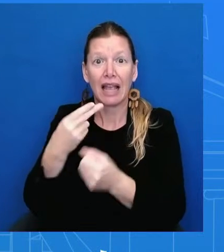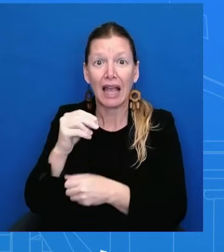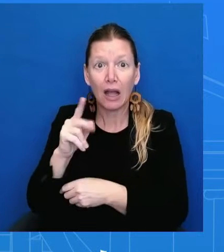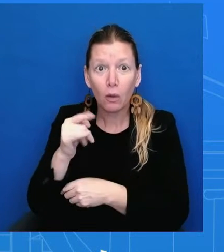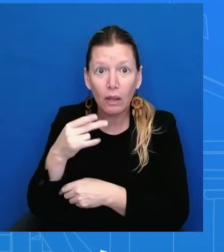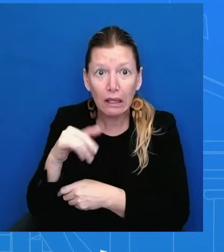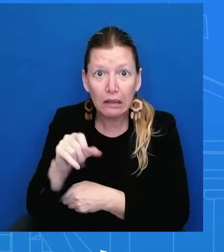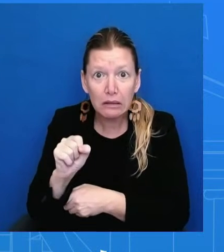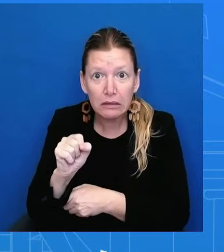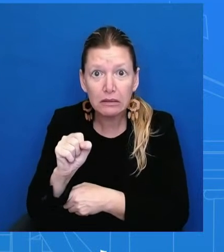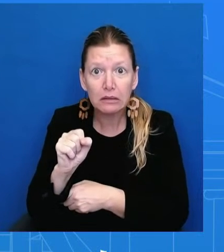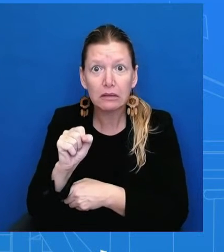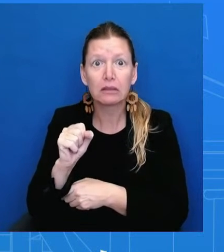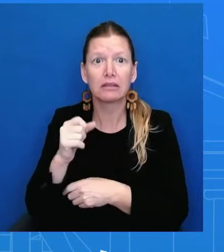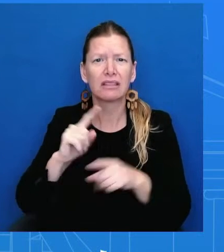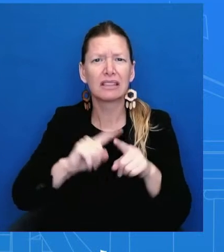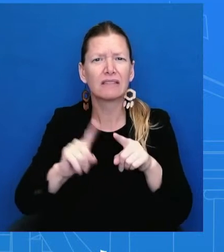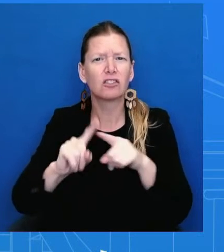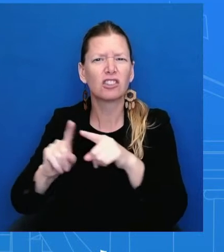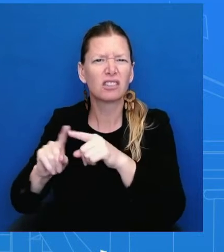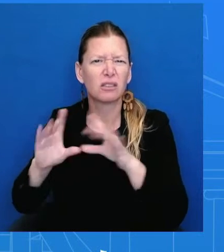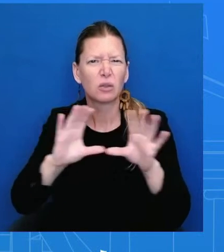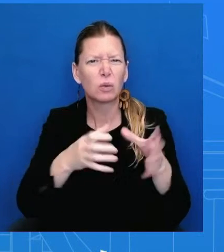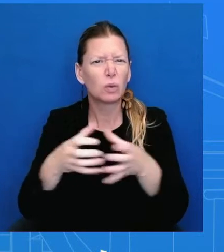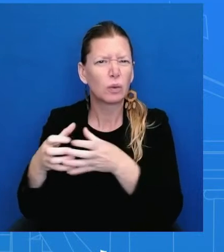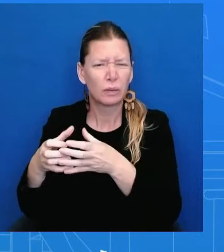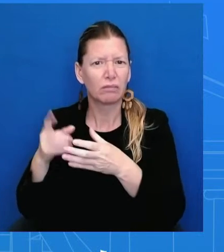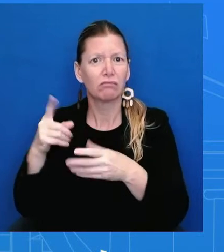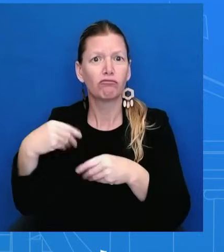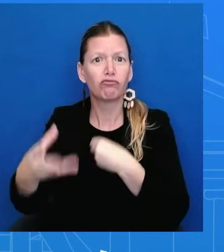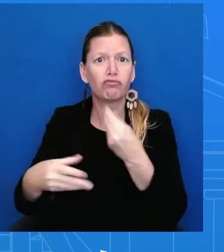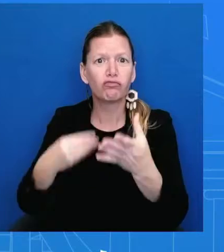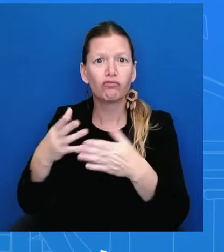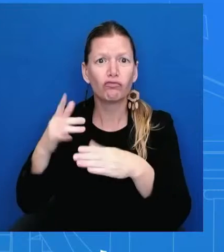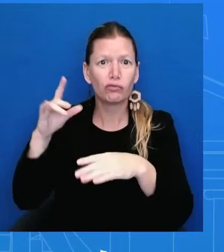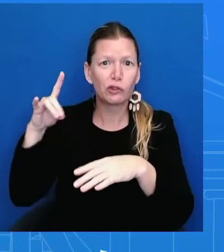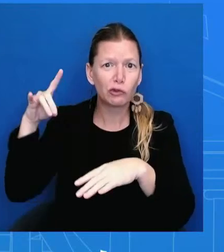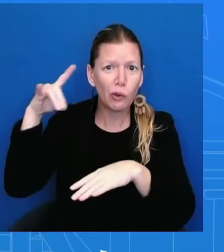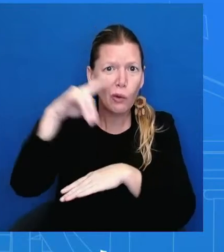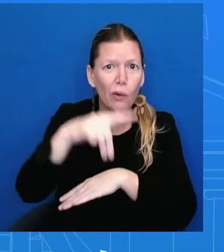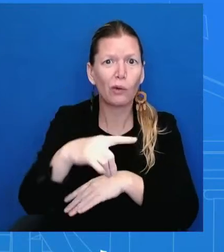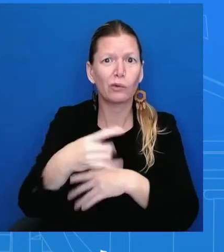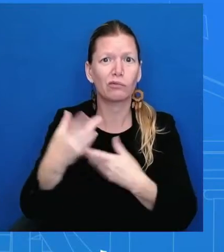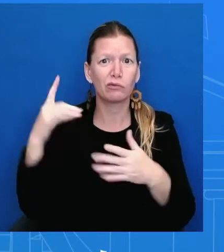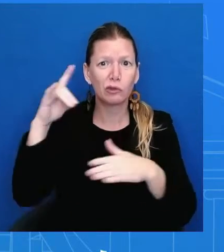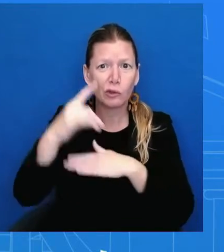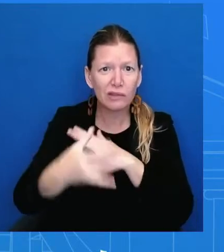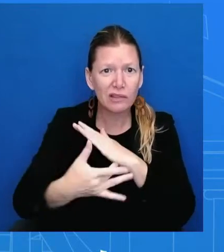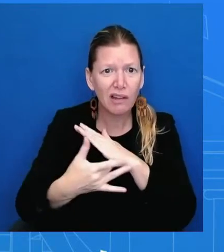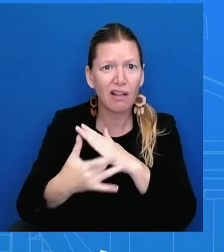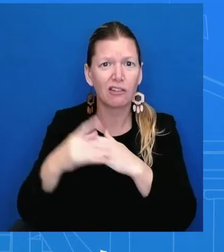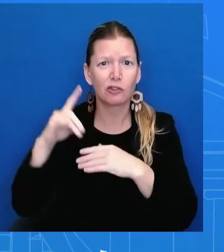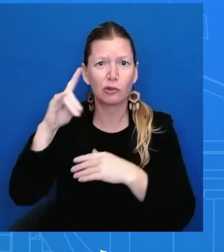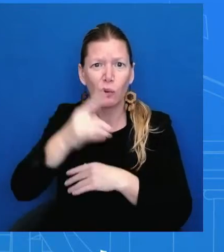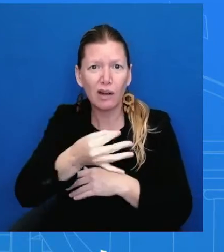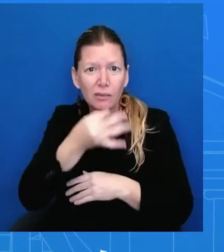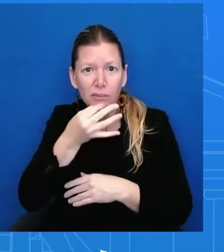to kill innocent Ukrainians like they did over the weekend. So, no. No. The Press: This guy seems a bit more moderate. Do you see any opening? Mr. Kirby: We'll -- look, we'll see